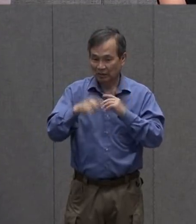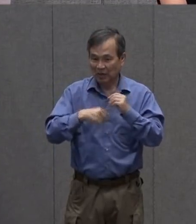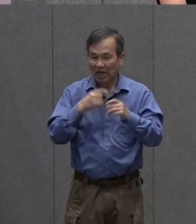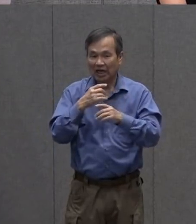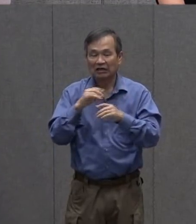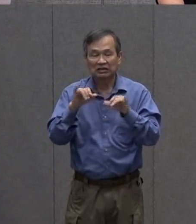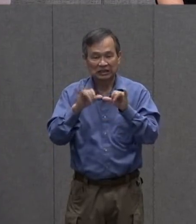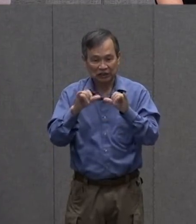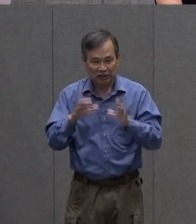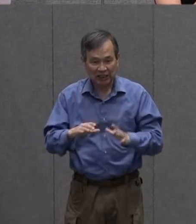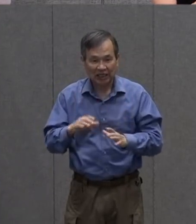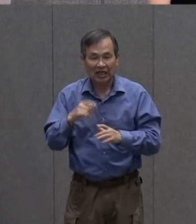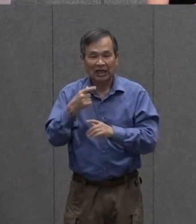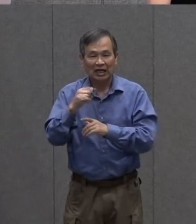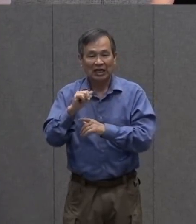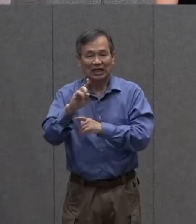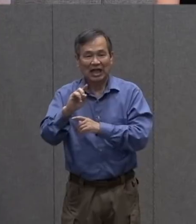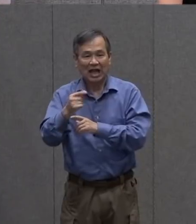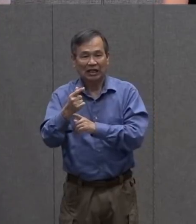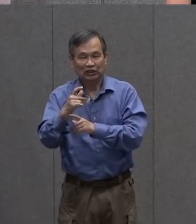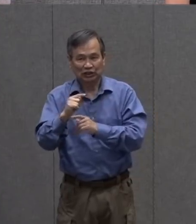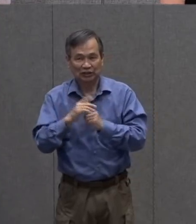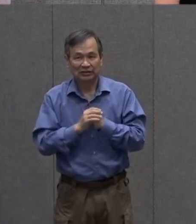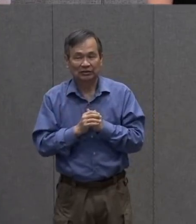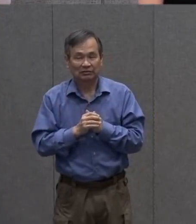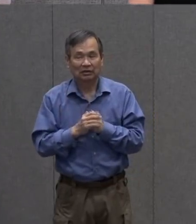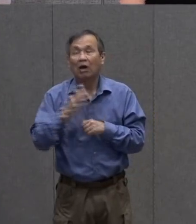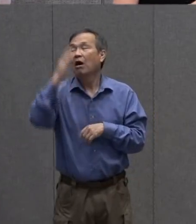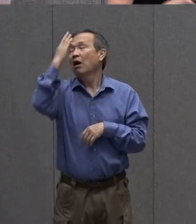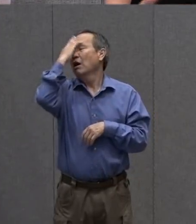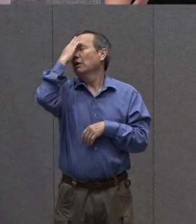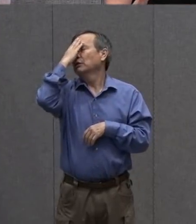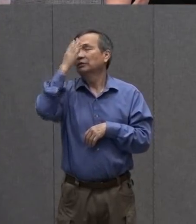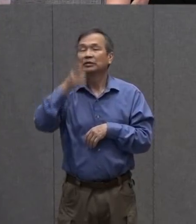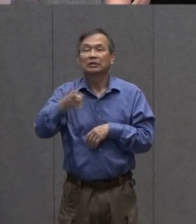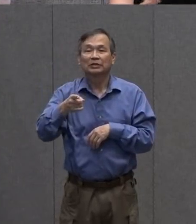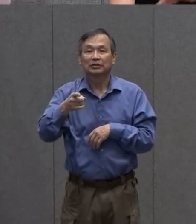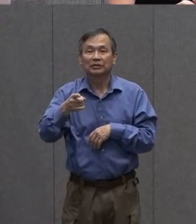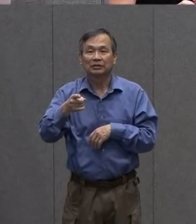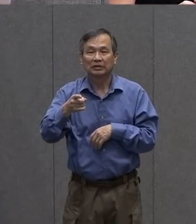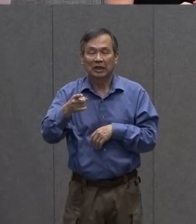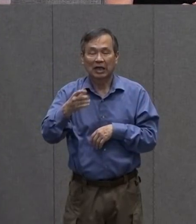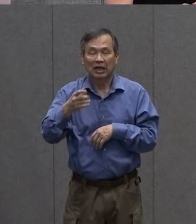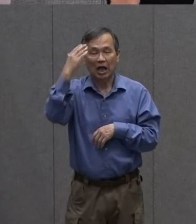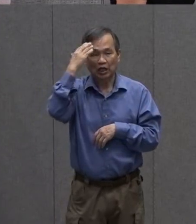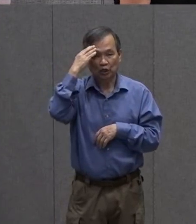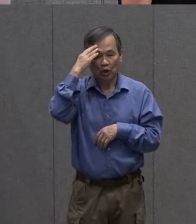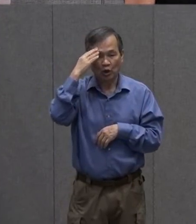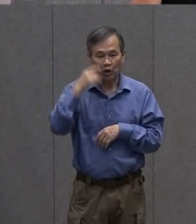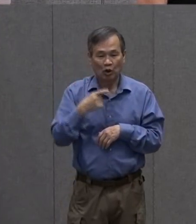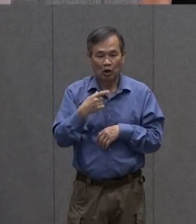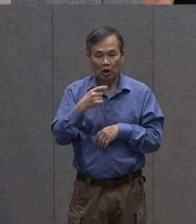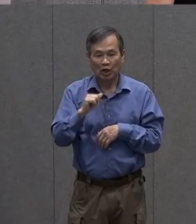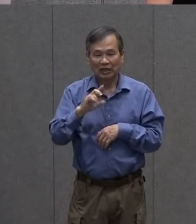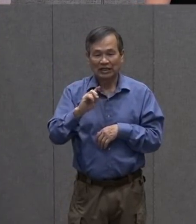Gadget, oh, I know. I used a gadget in my kitchen